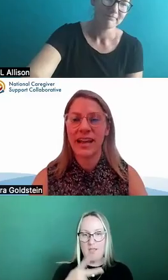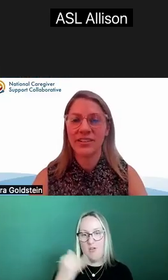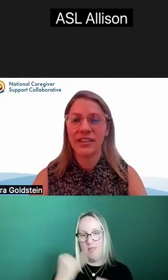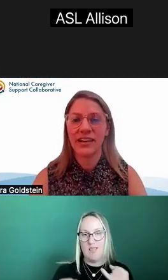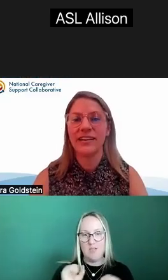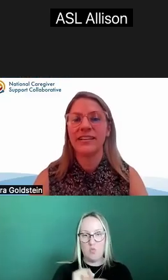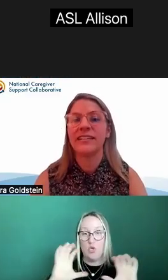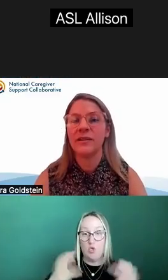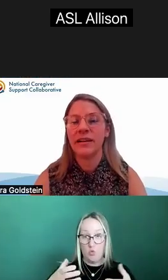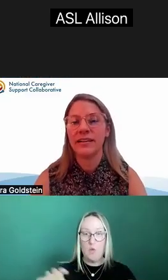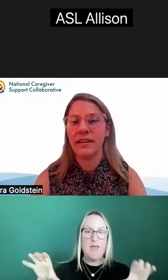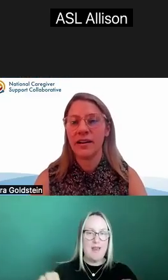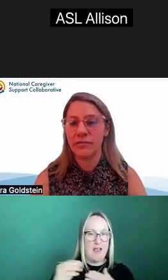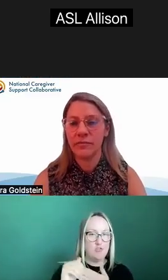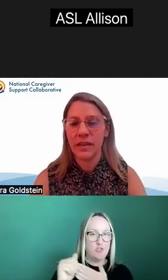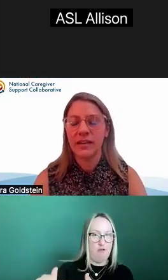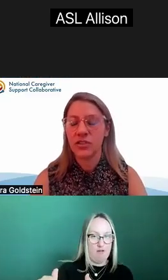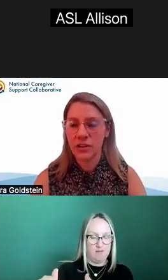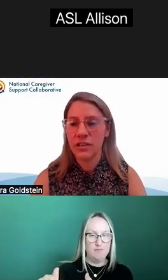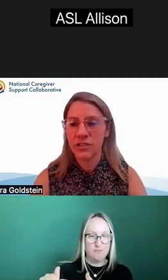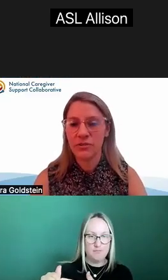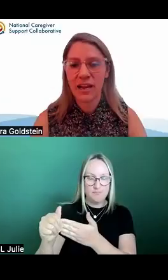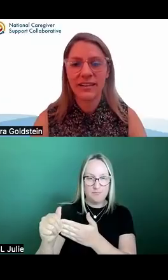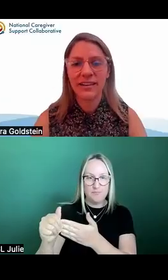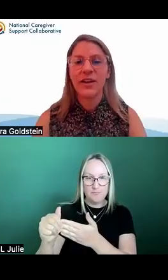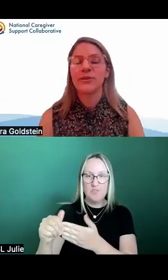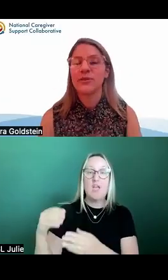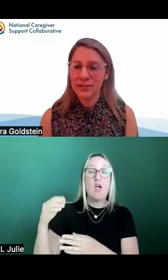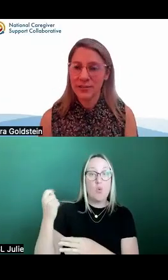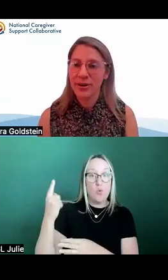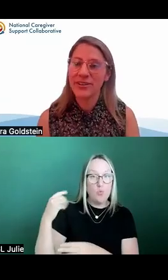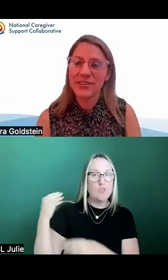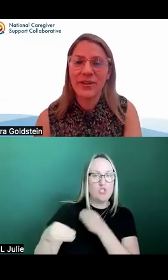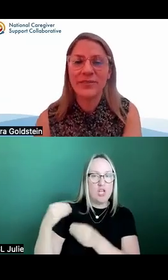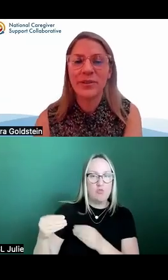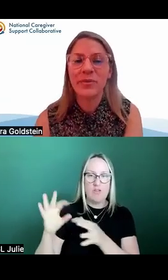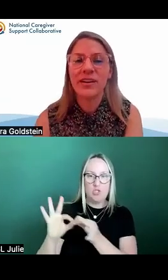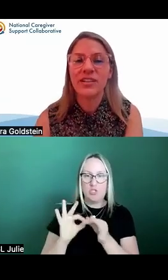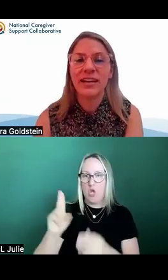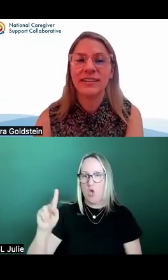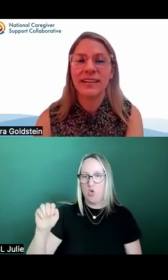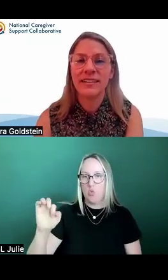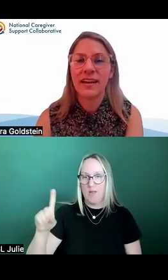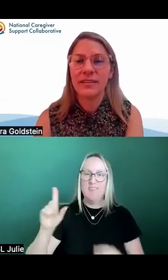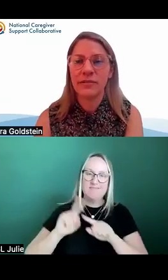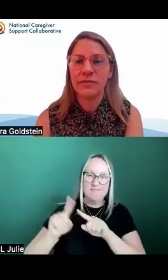action guide led by Generations United. So lots of partners involved in the project, and lots of